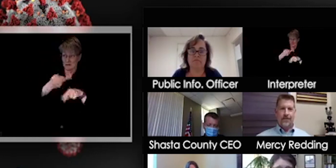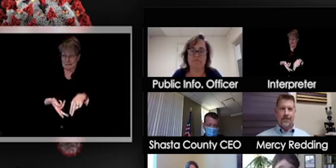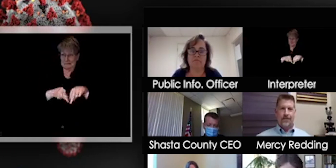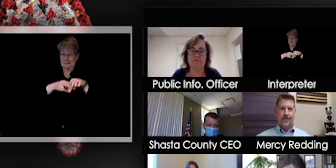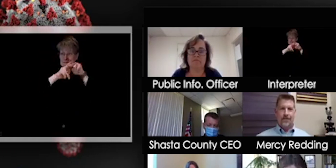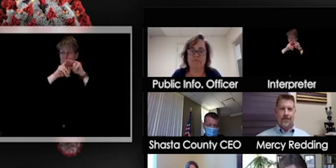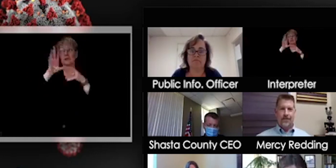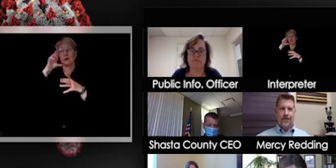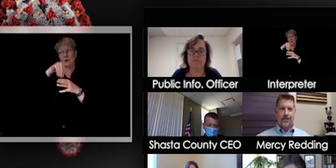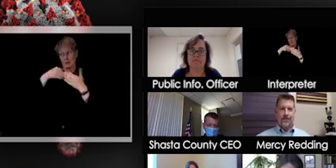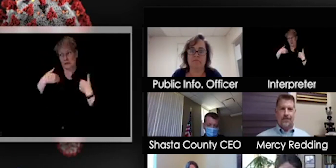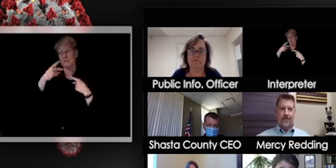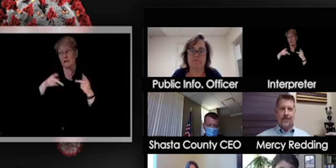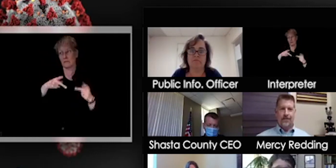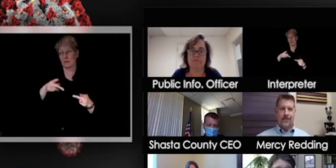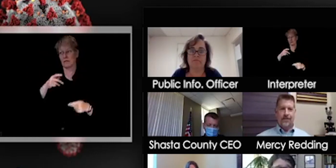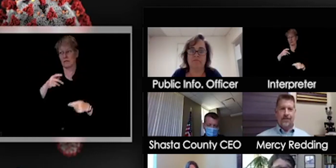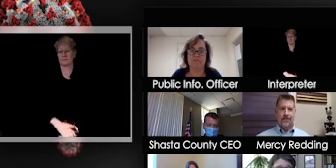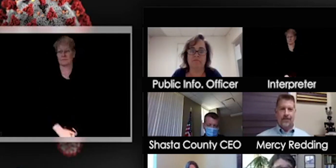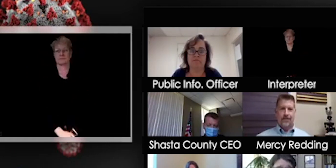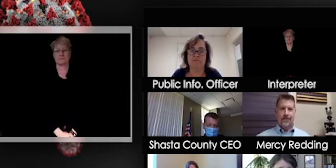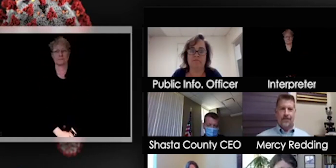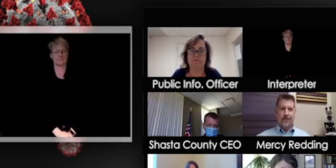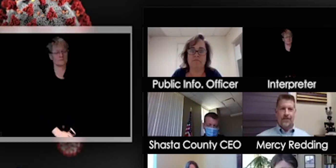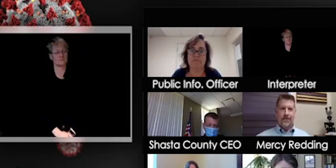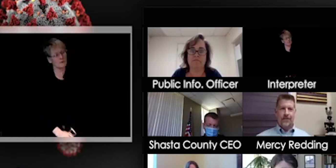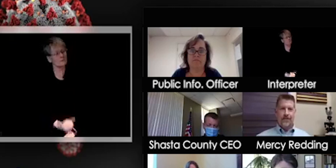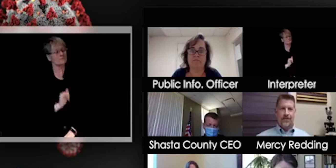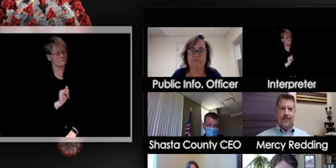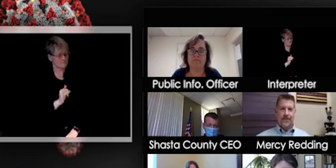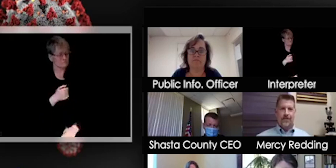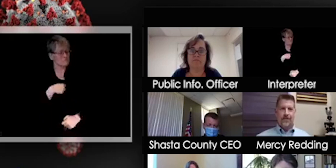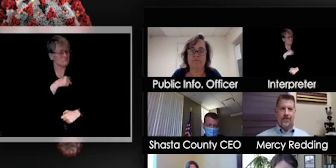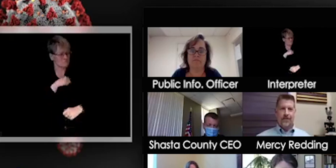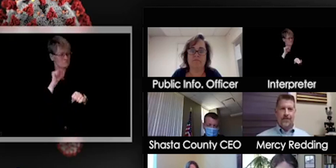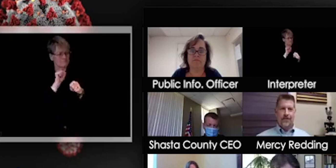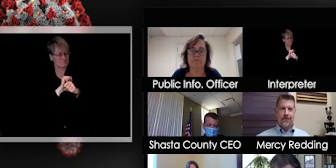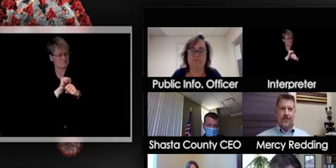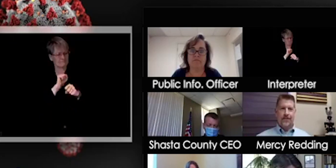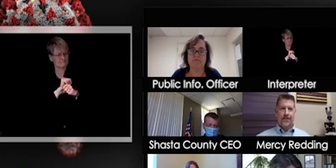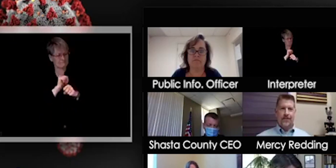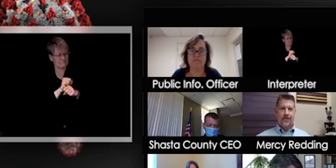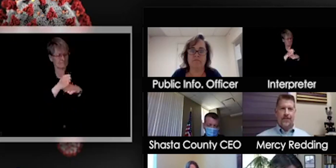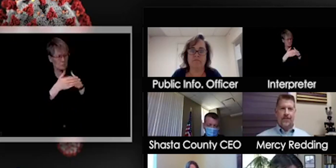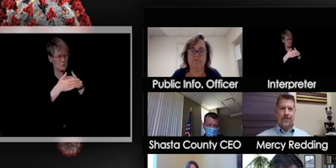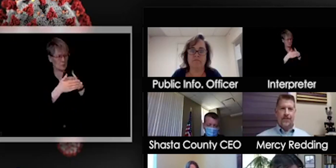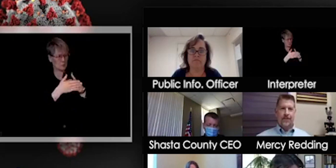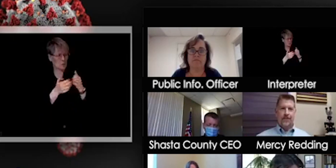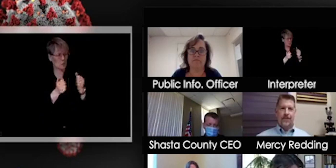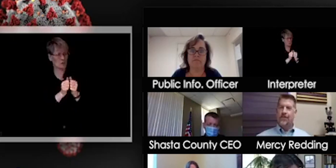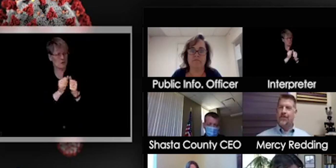So, we have been working really very closely with the Shasta County Office of Education